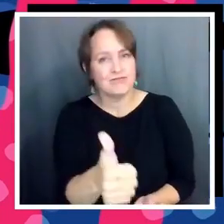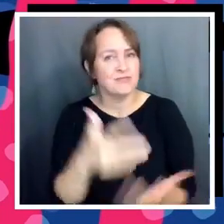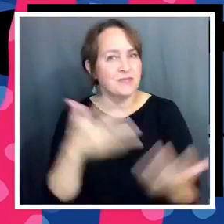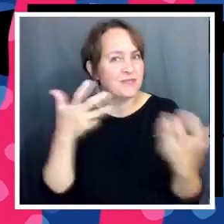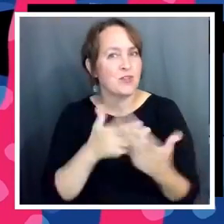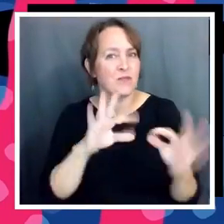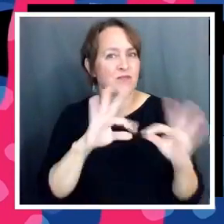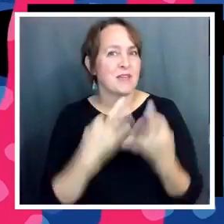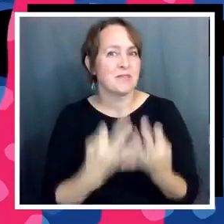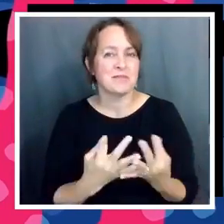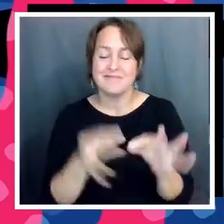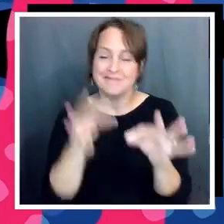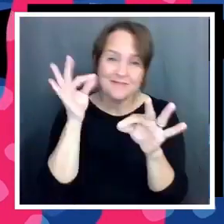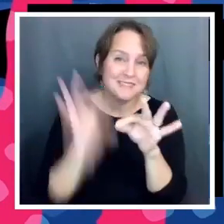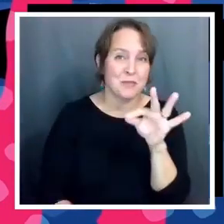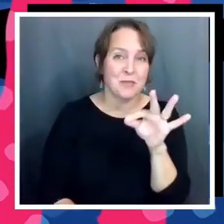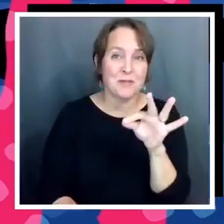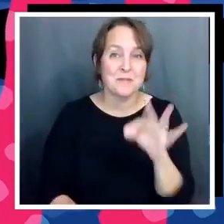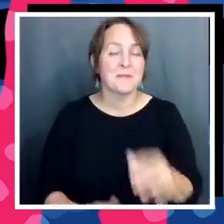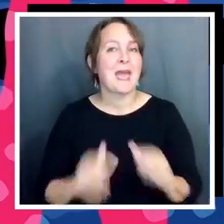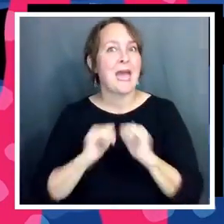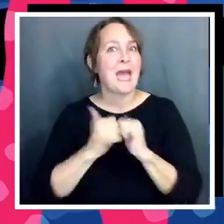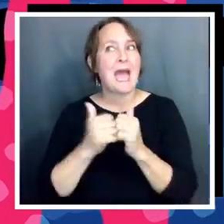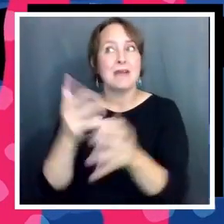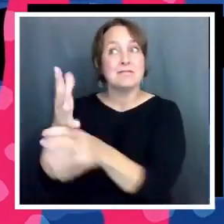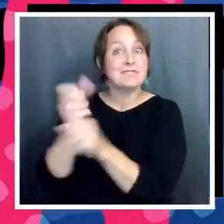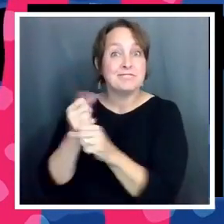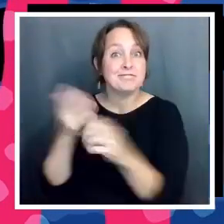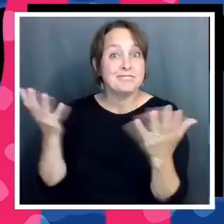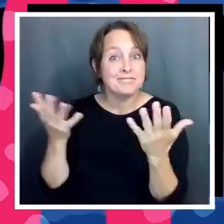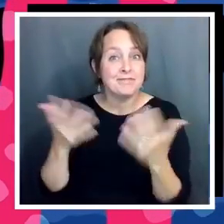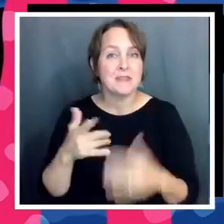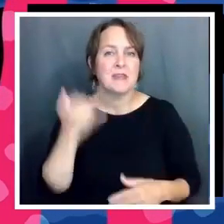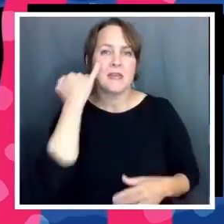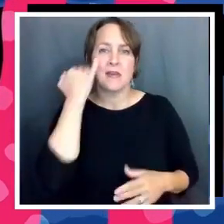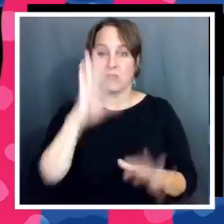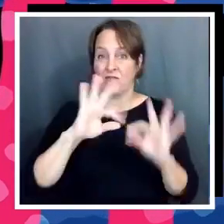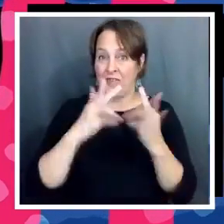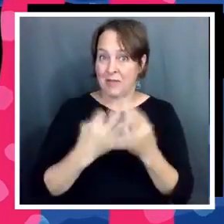THERE ARE NO STRINGS ATTACHED AND NO RESTRICTIONS ON HOW YOU CAN SPEND IT.